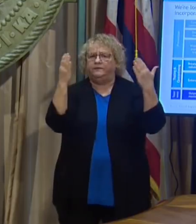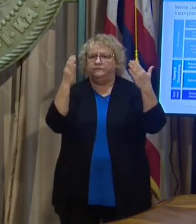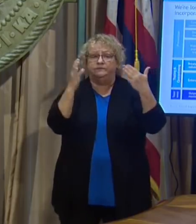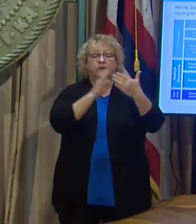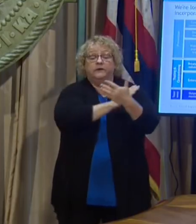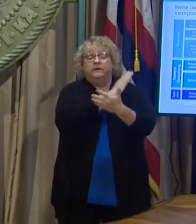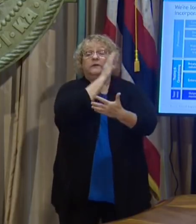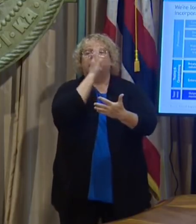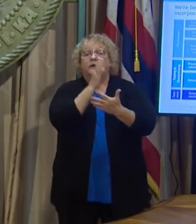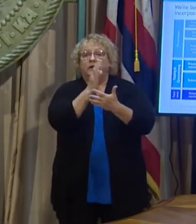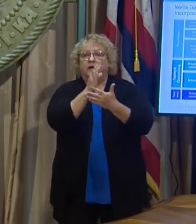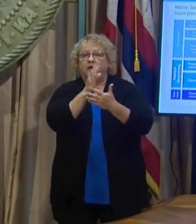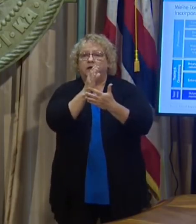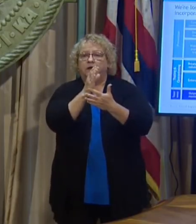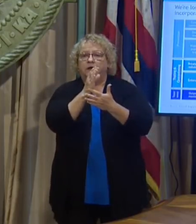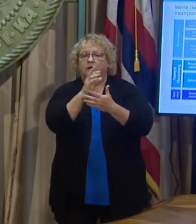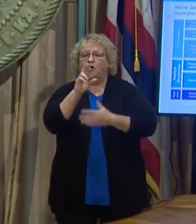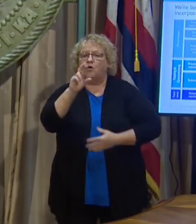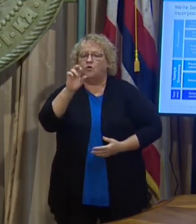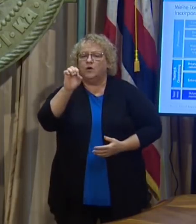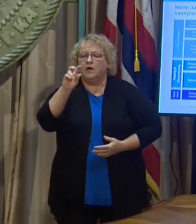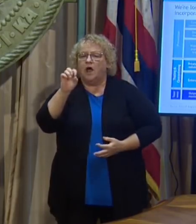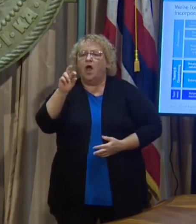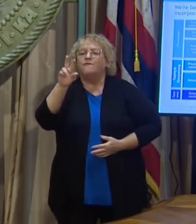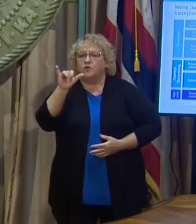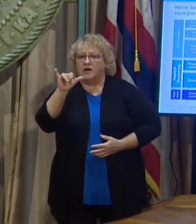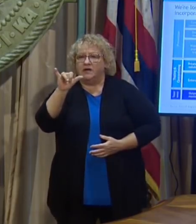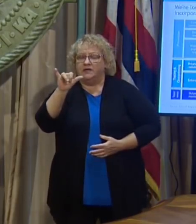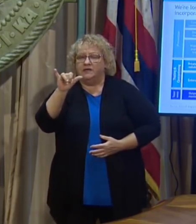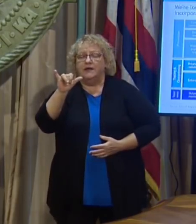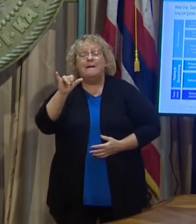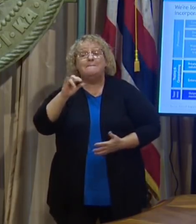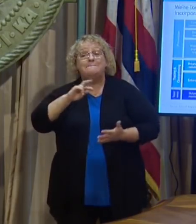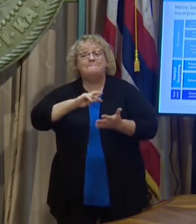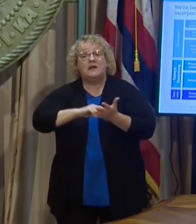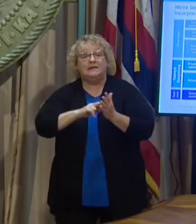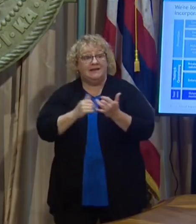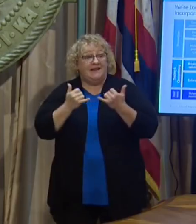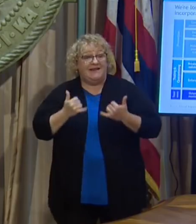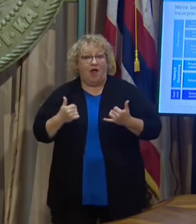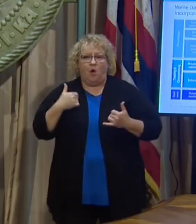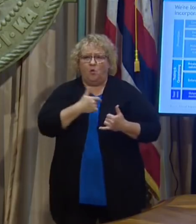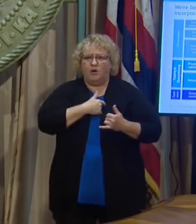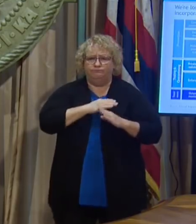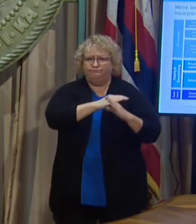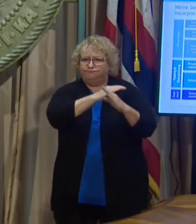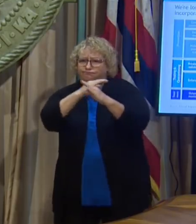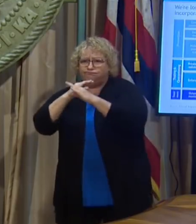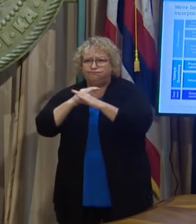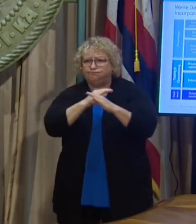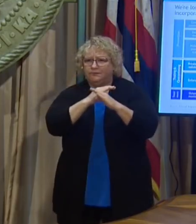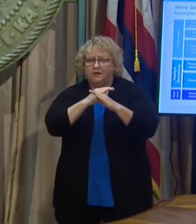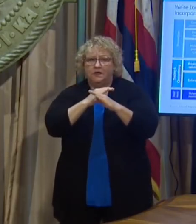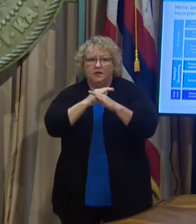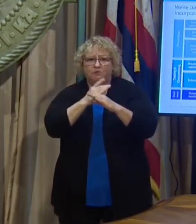RECOVERY PHASE. AFTER YOU PASS THE REOPENING, WE WANT TO THEN INCREASE THE ACCESS